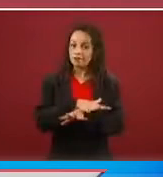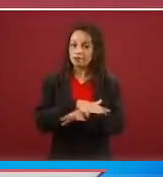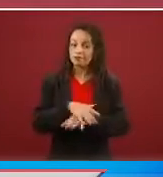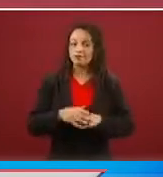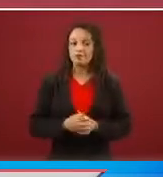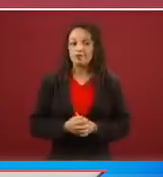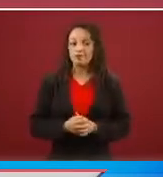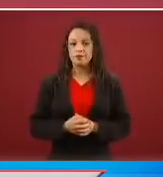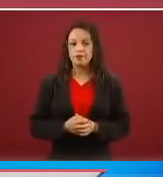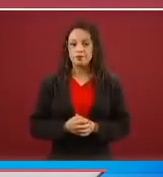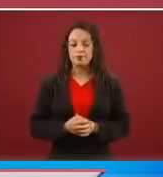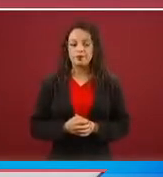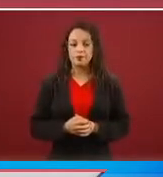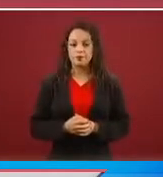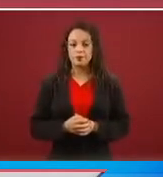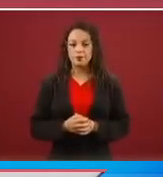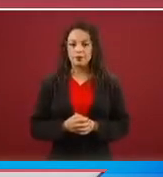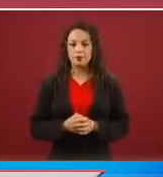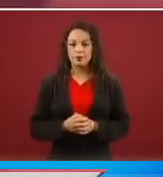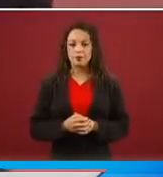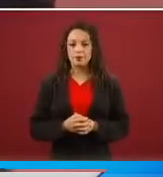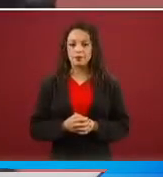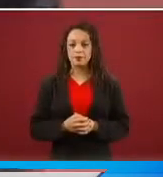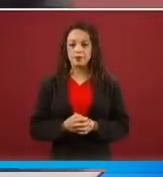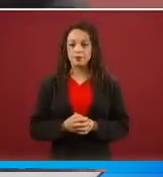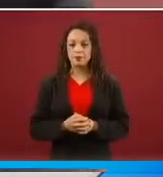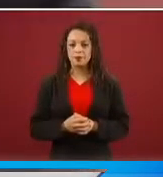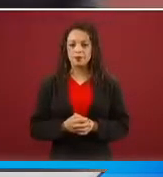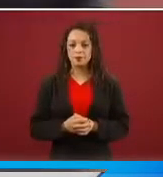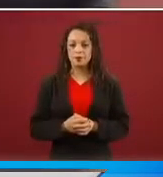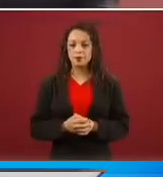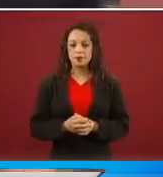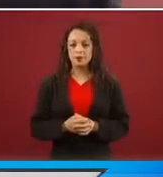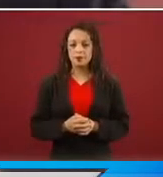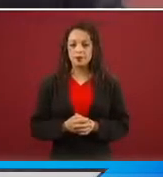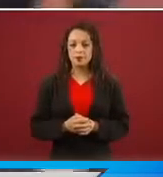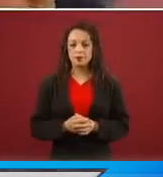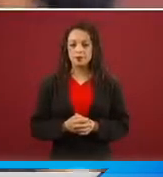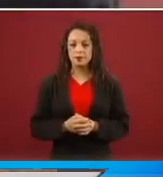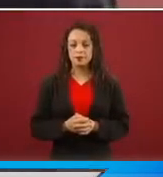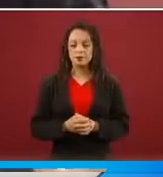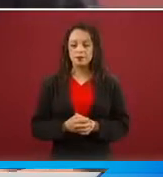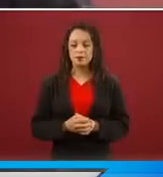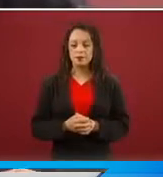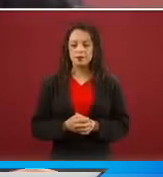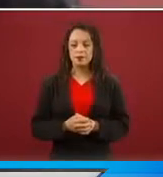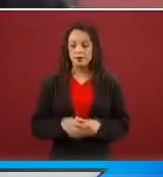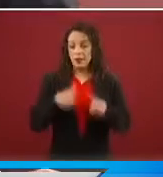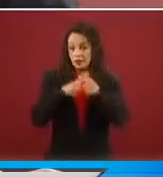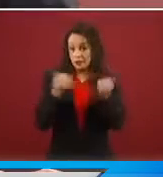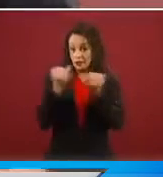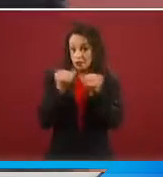to discuss the possibility of reintegrating illegally obtained resources It should be noted that in August 2018